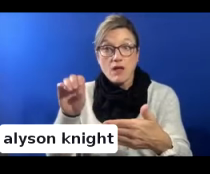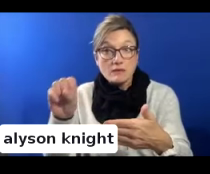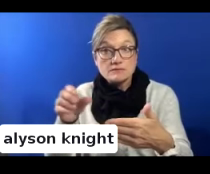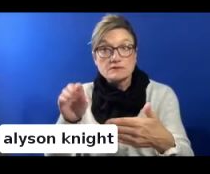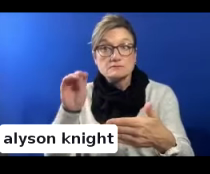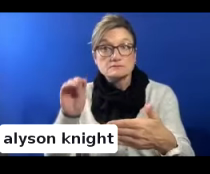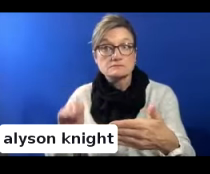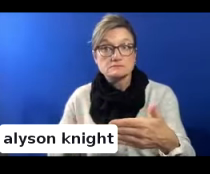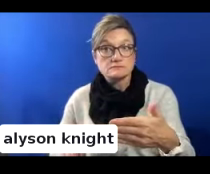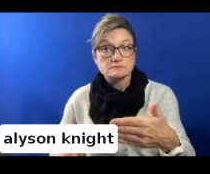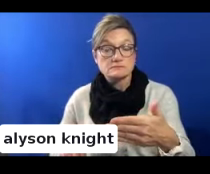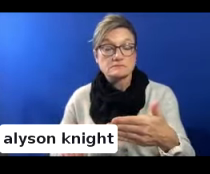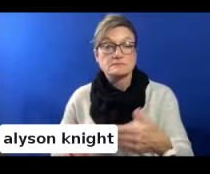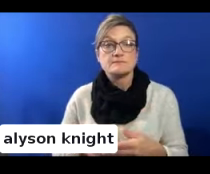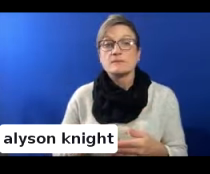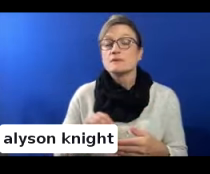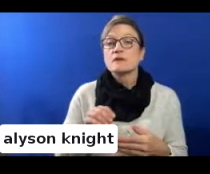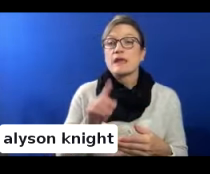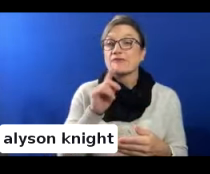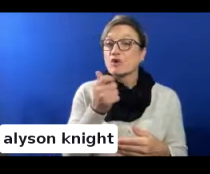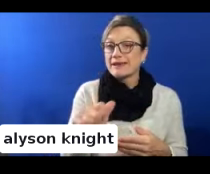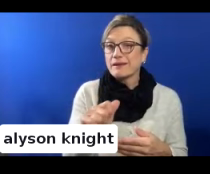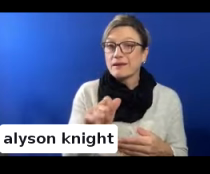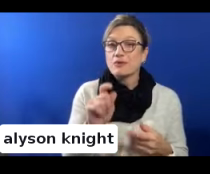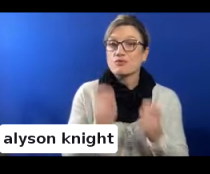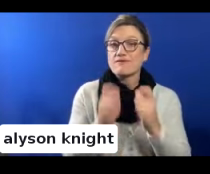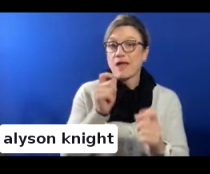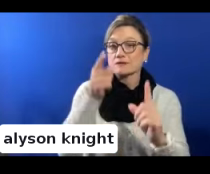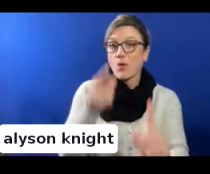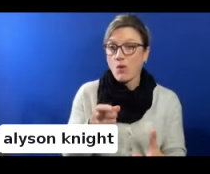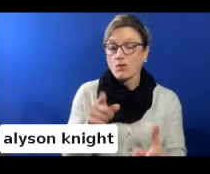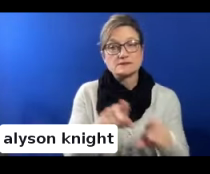goal that was revised or amended.